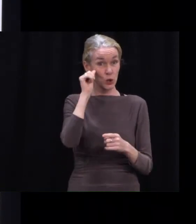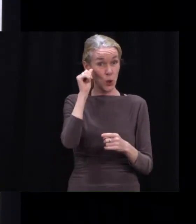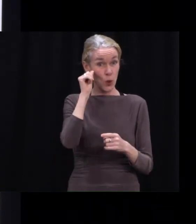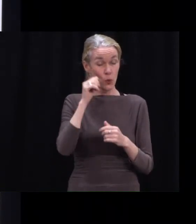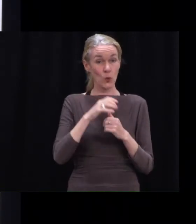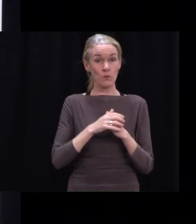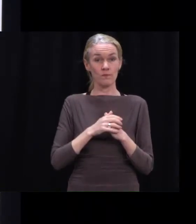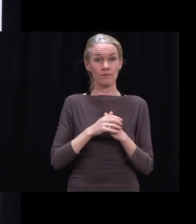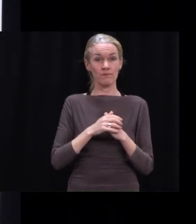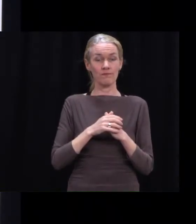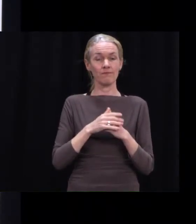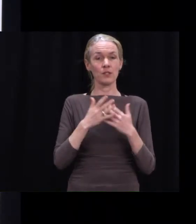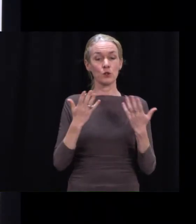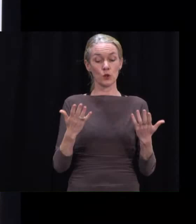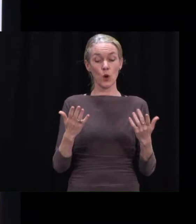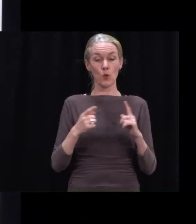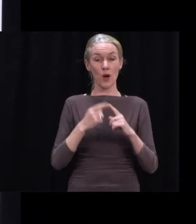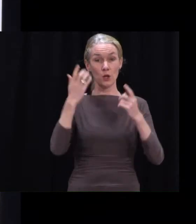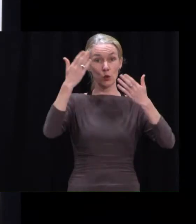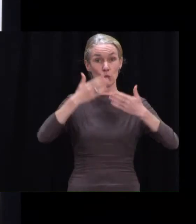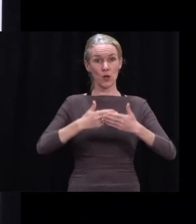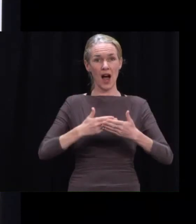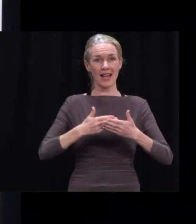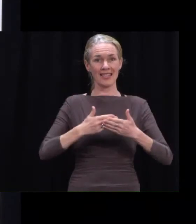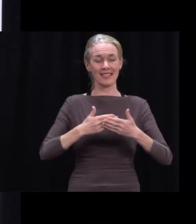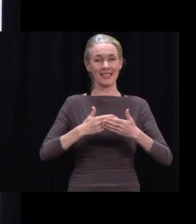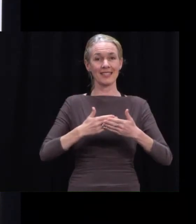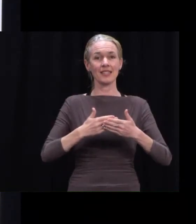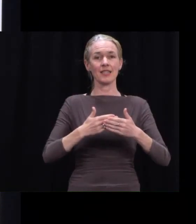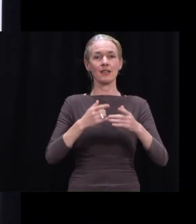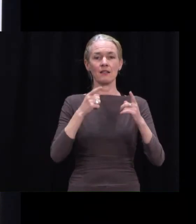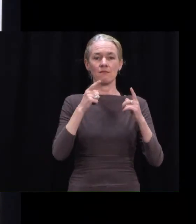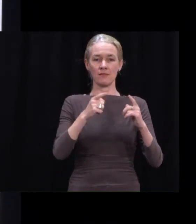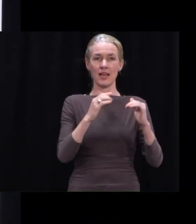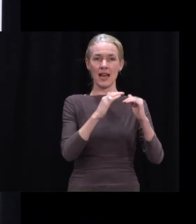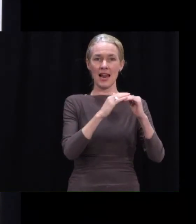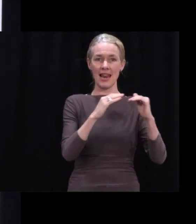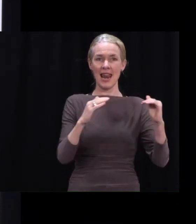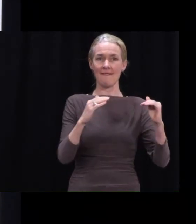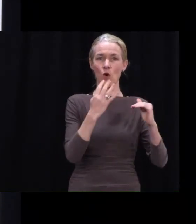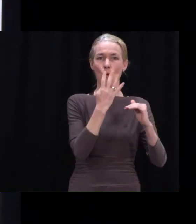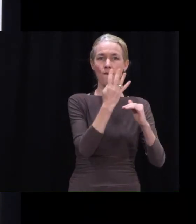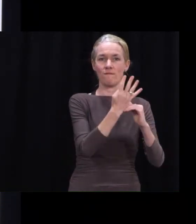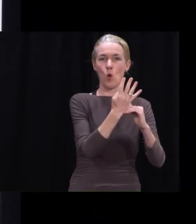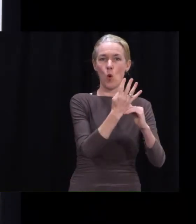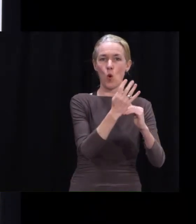Minister. >> Thank you, Dr Bloomfield. As everyone will now know at 11:59pm tonight all